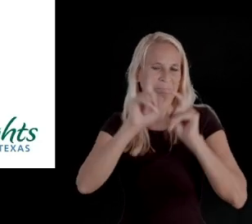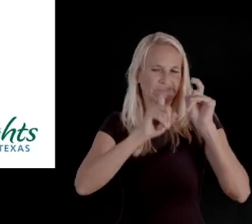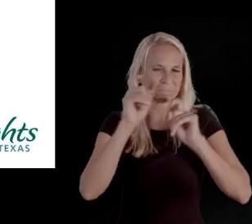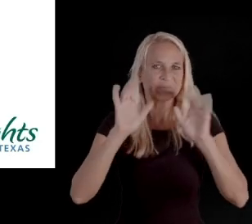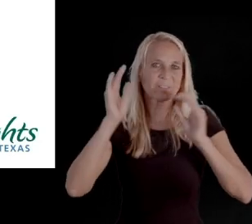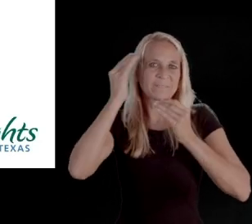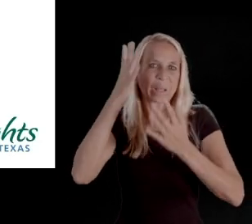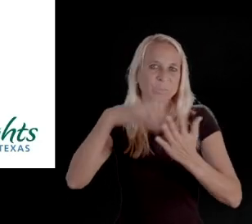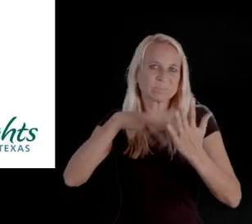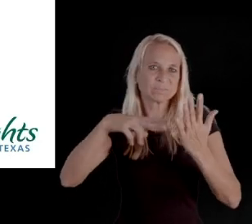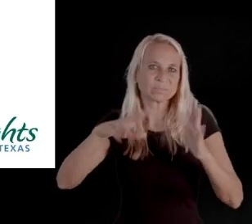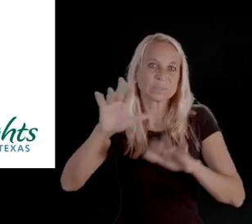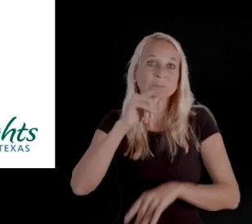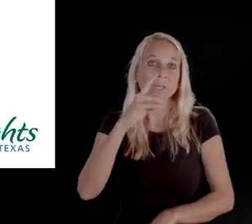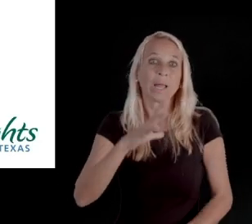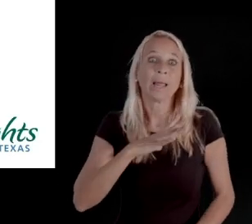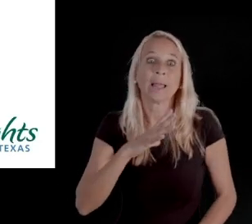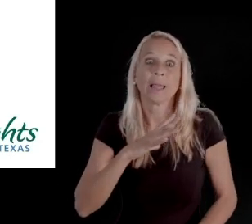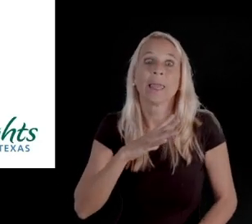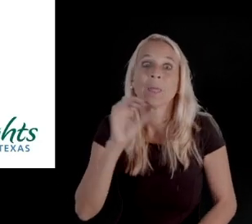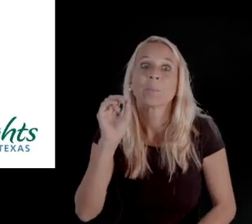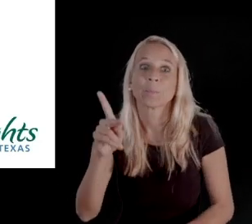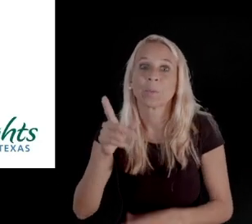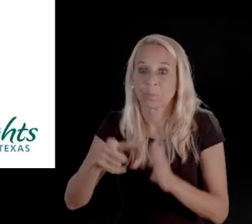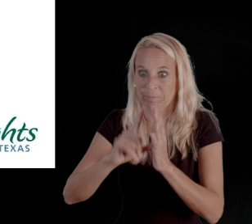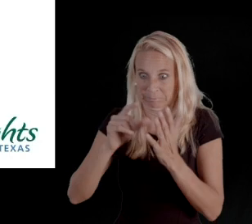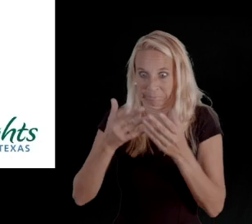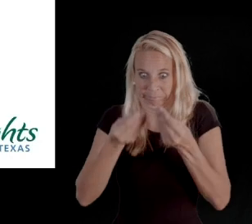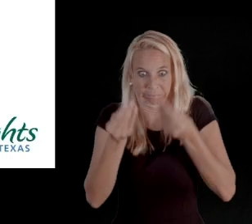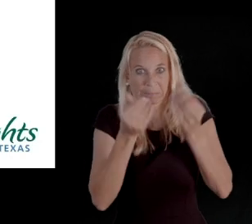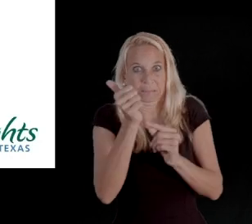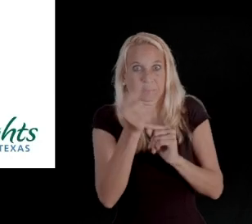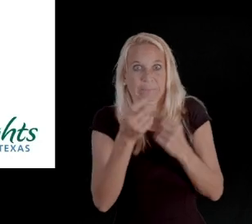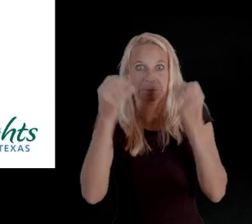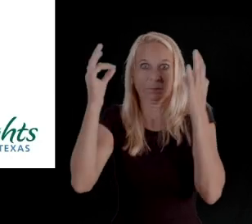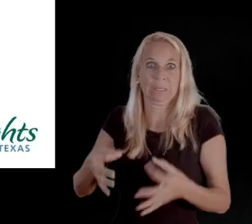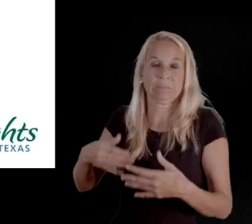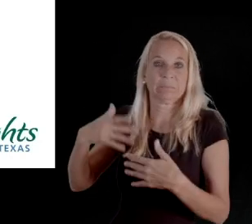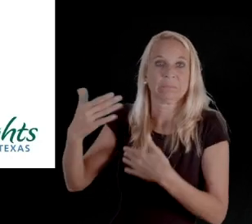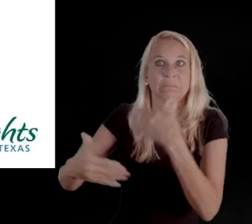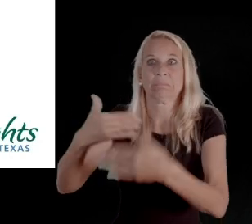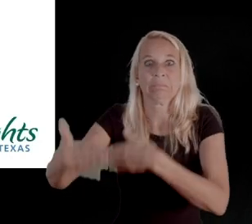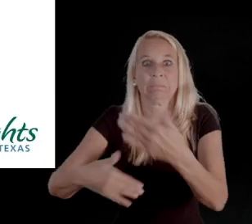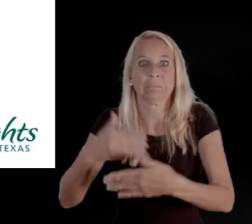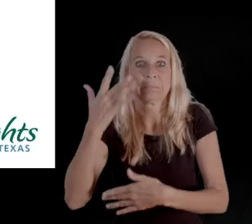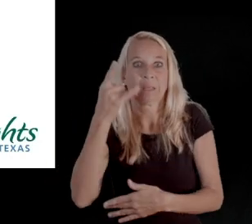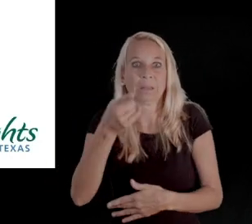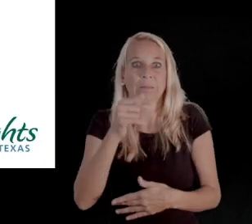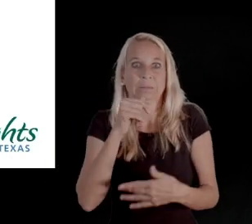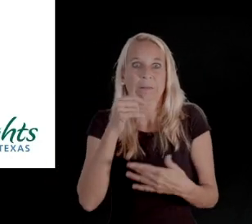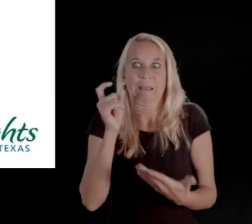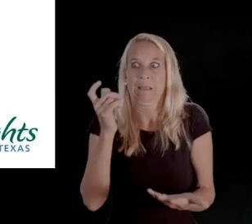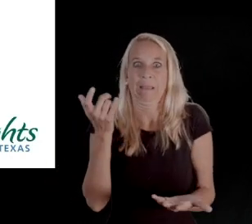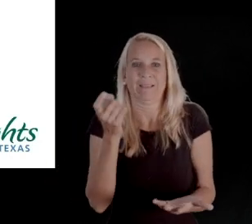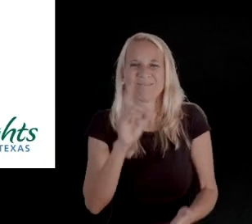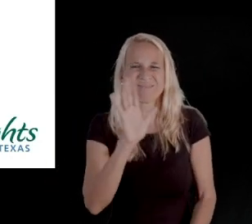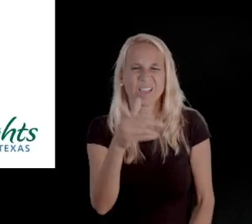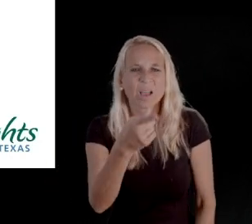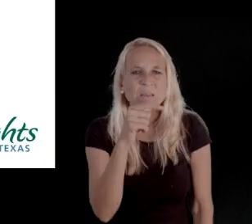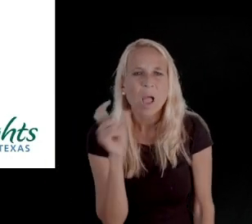Do not commit to reviewing it then and there and making a decision to proceed to fair hearing, because you do not have to. Again, you had the right to review